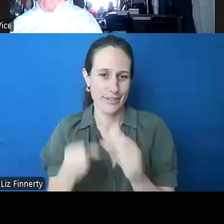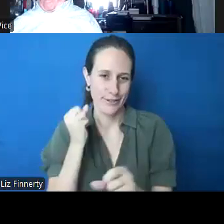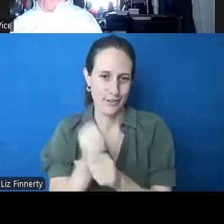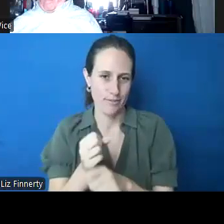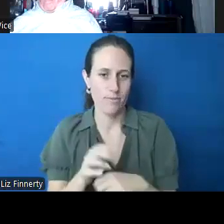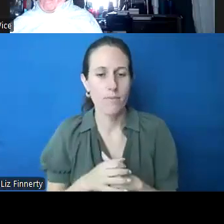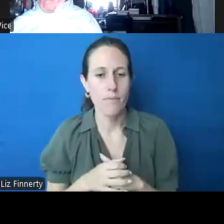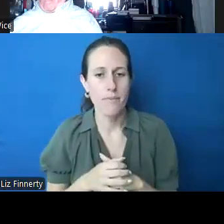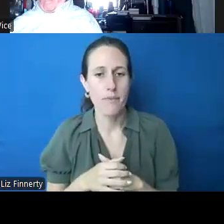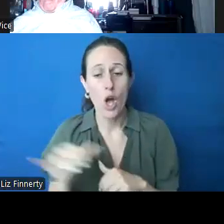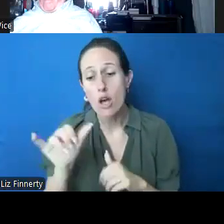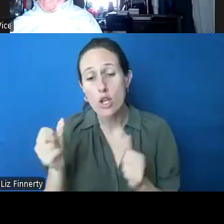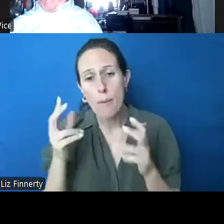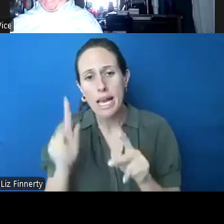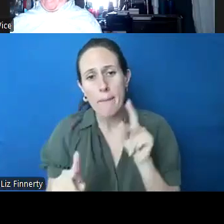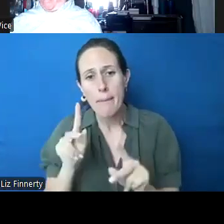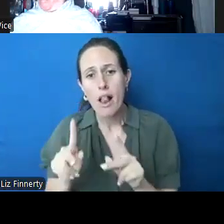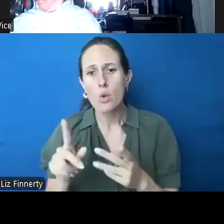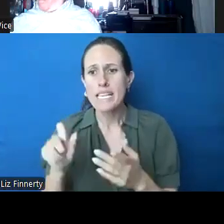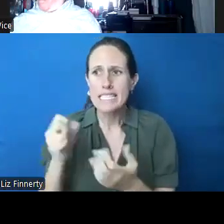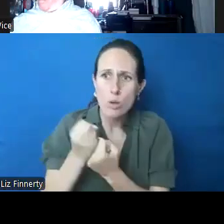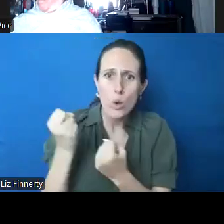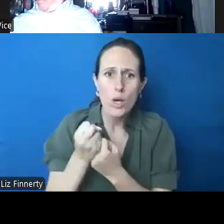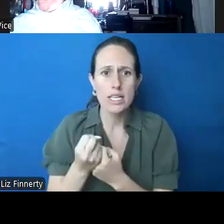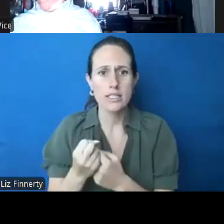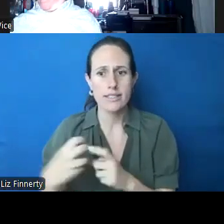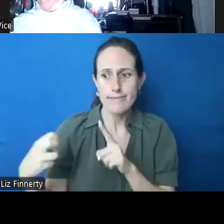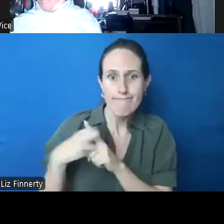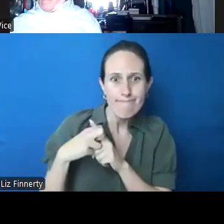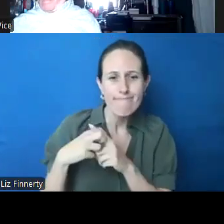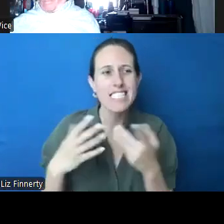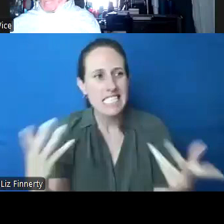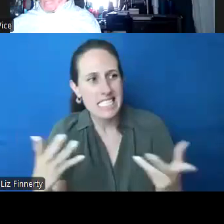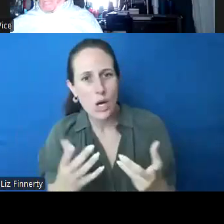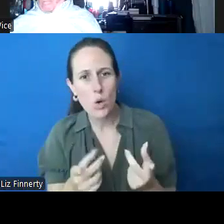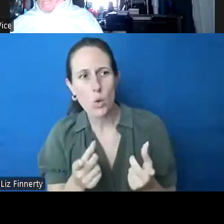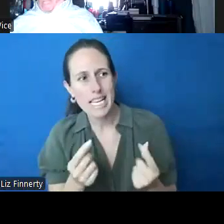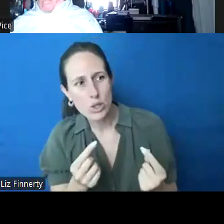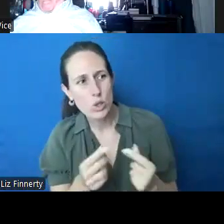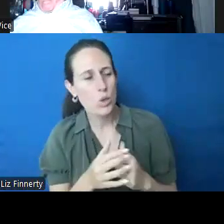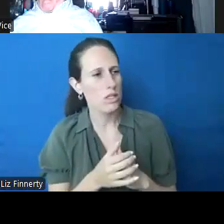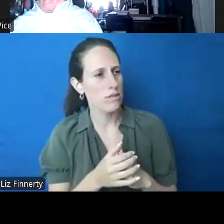for help with jobs. They will ask me, you have a disability. How are you able to